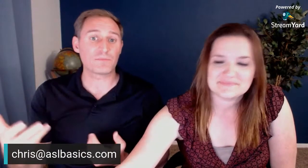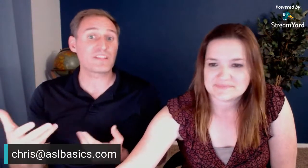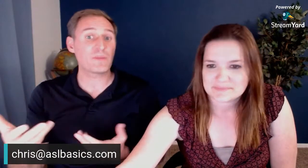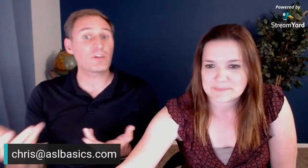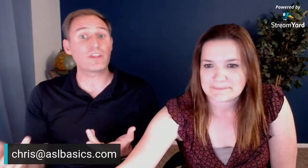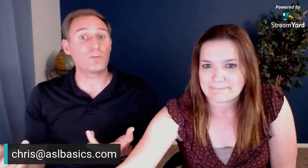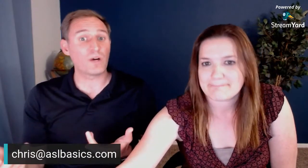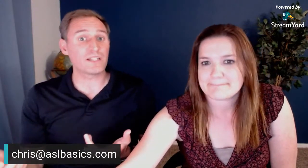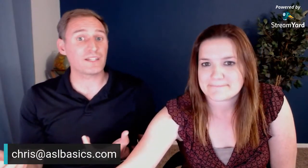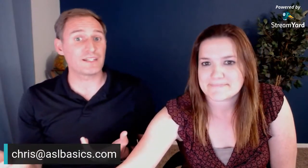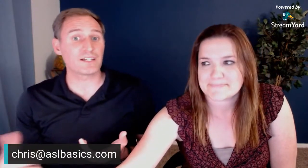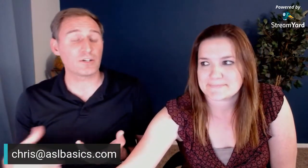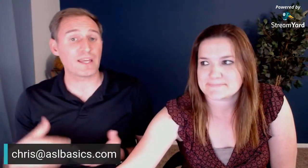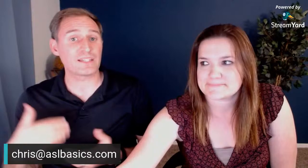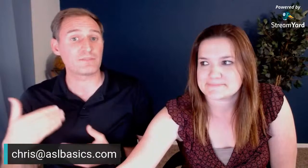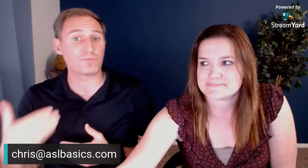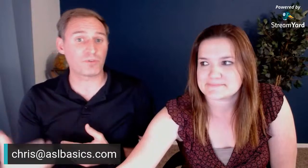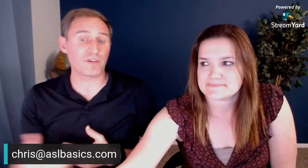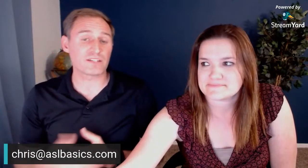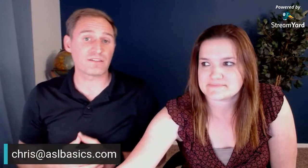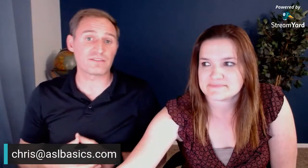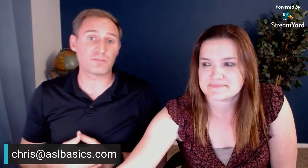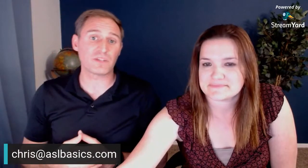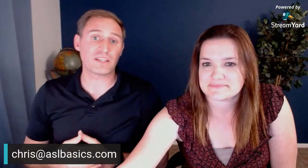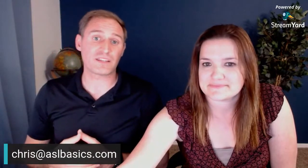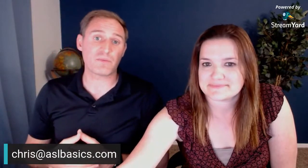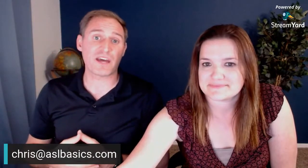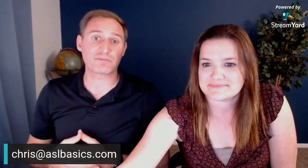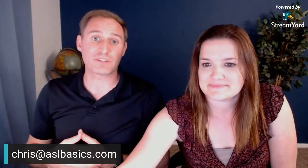just let me know that you won and i'll go ahead and provide you the zoom link and the password